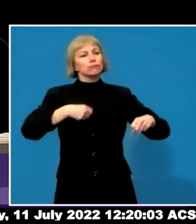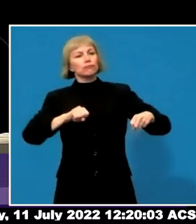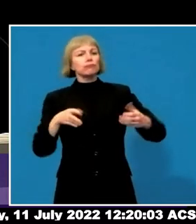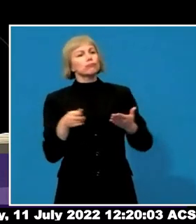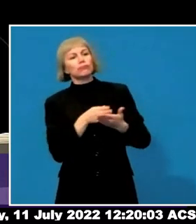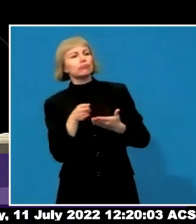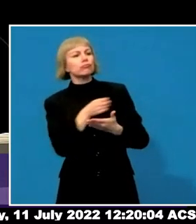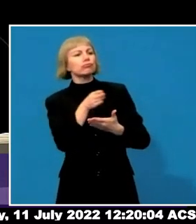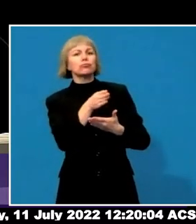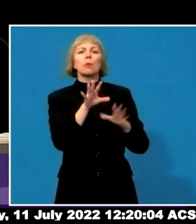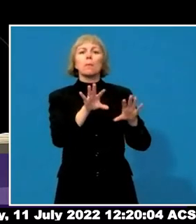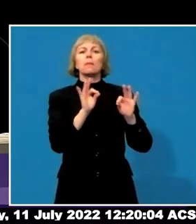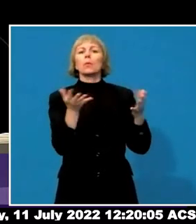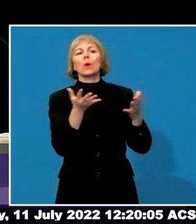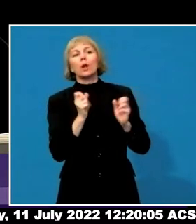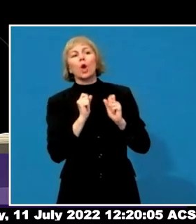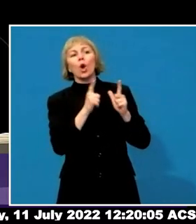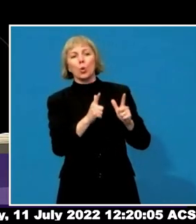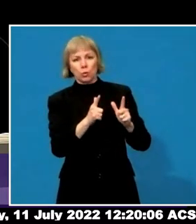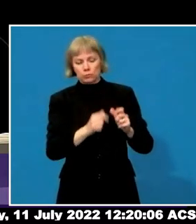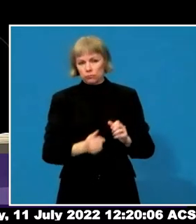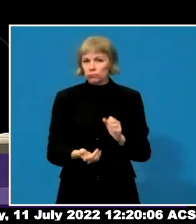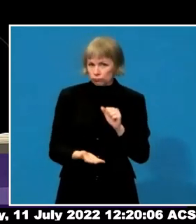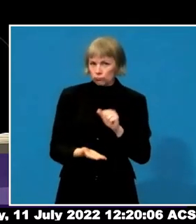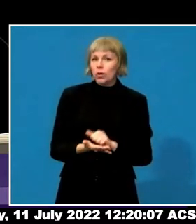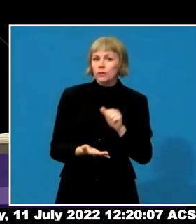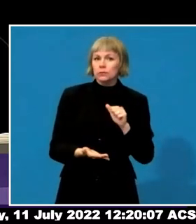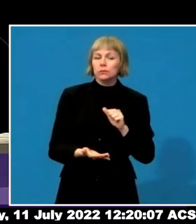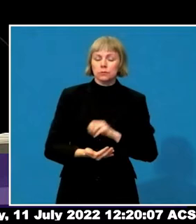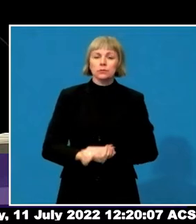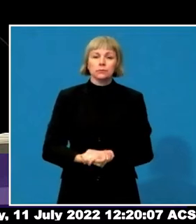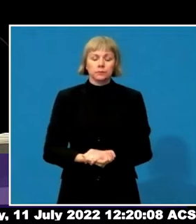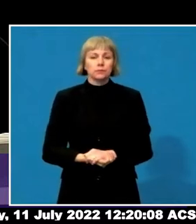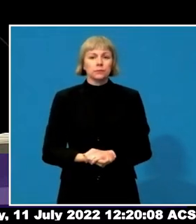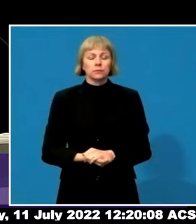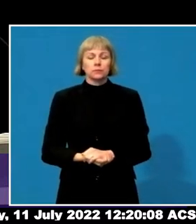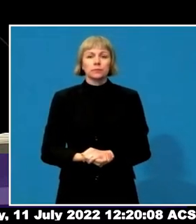electric scooter? DAISY: Yeah. MS TARRAGO: And what about when you - we talked a little